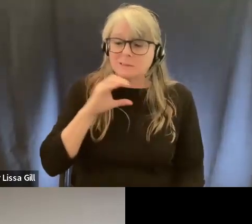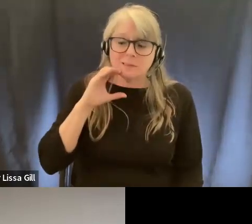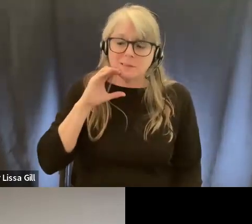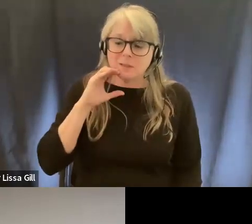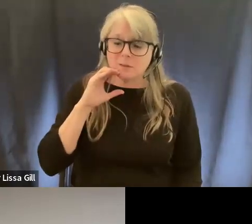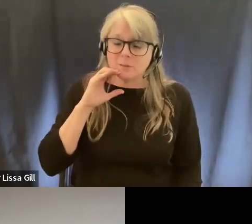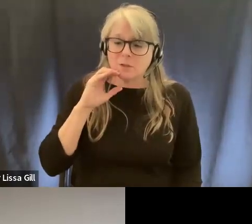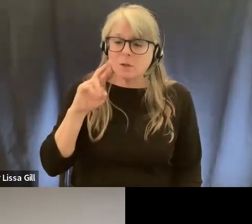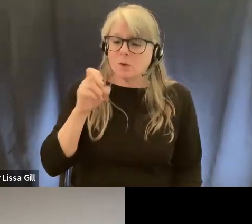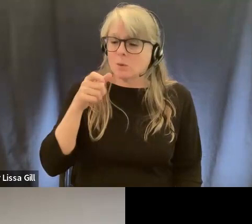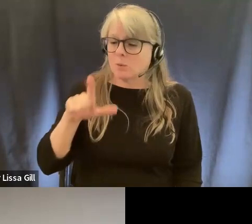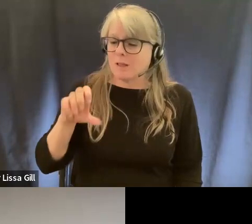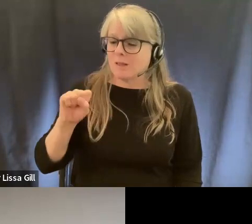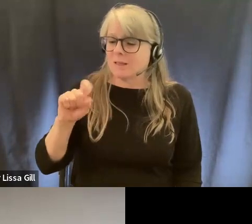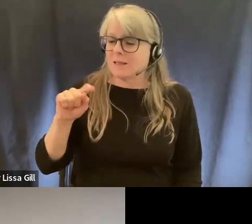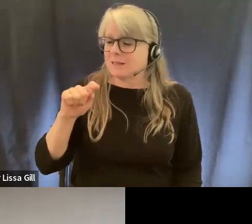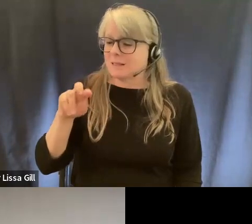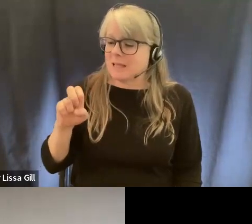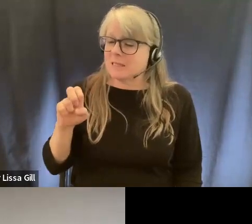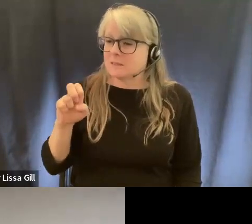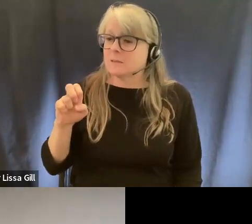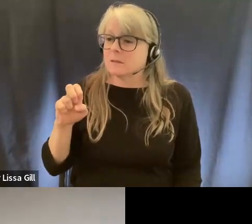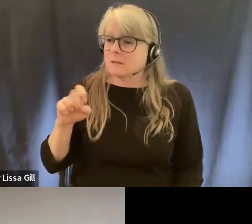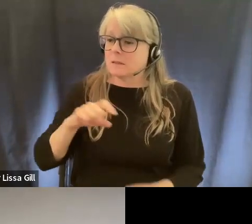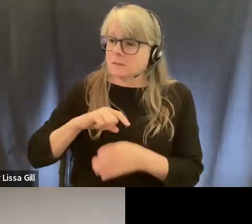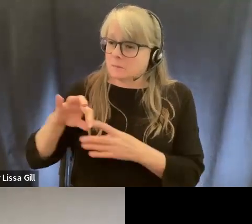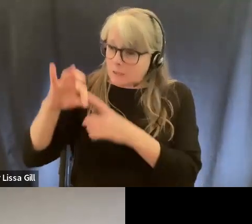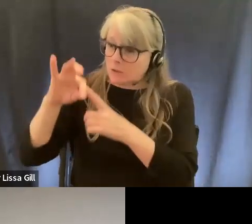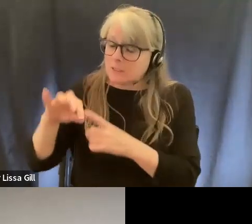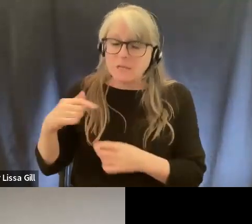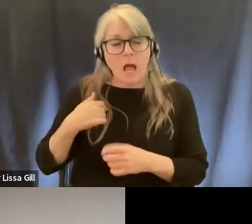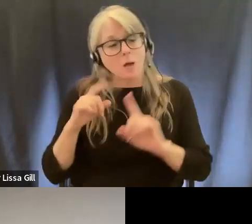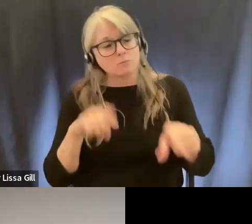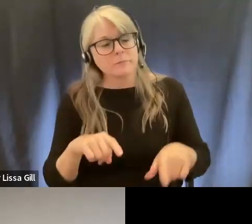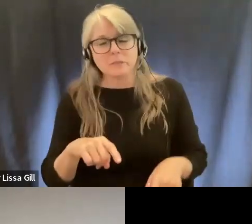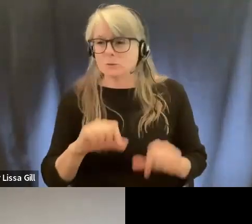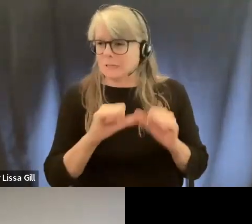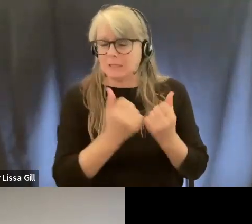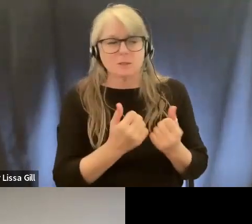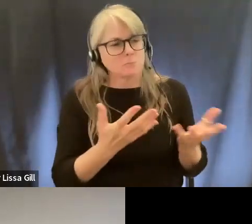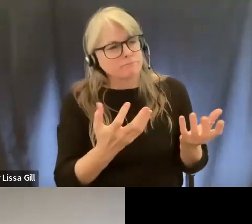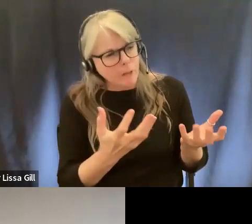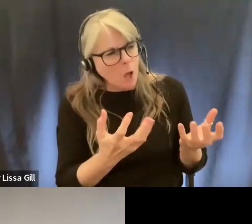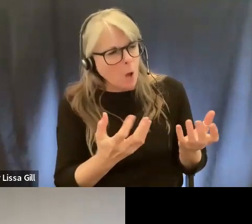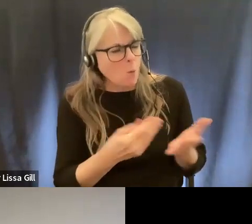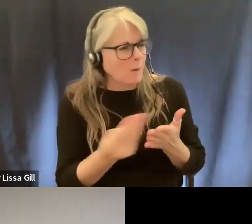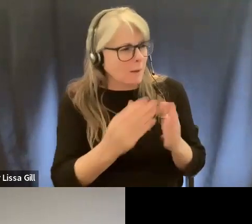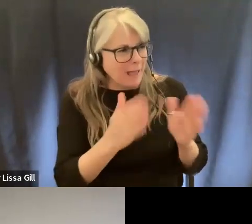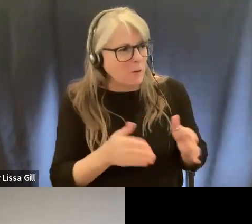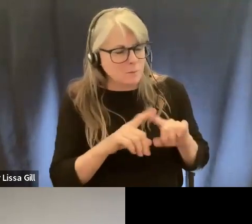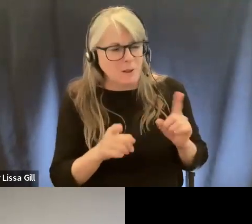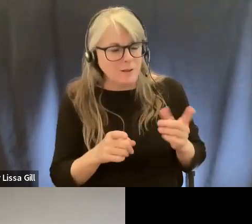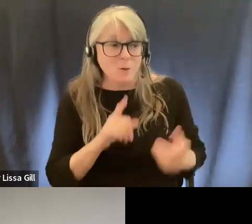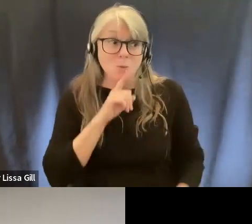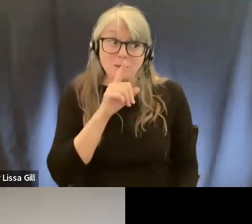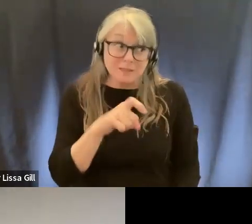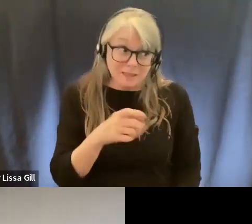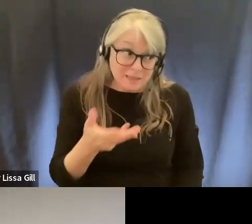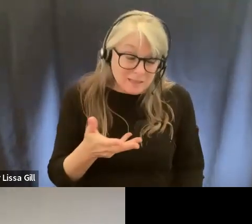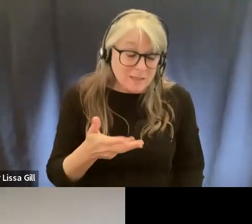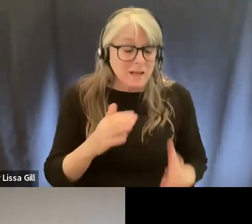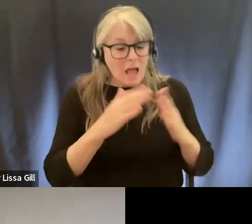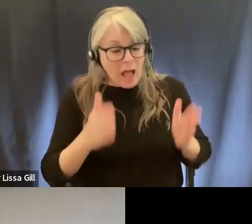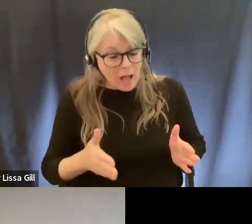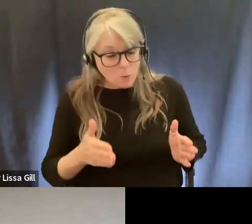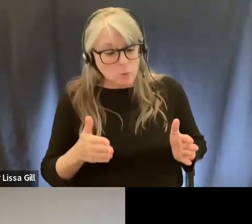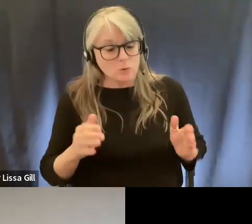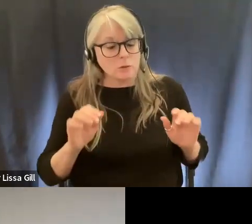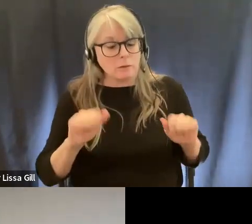But, you know, what I really need is a house that can help me cope with the challenges that I face on a daily basis.